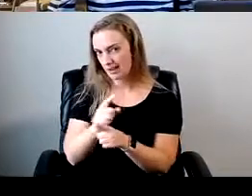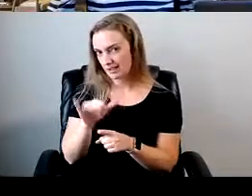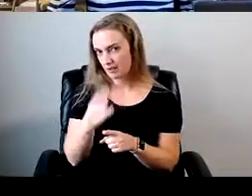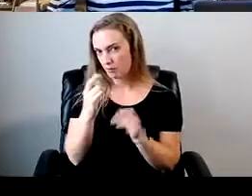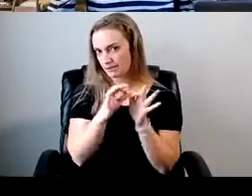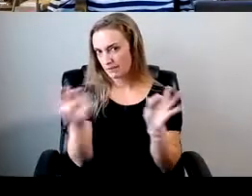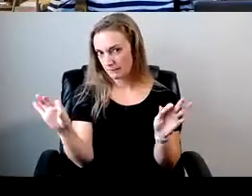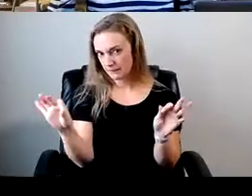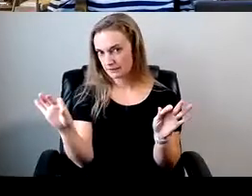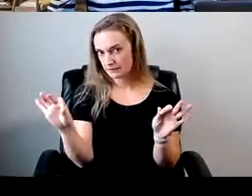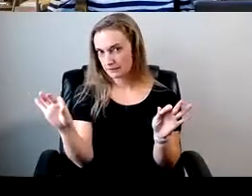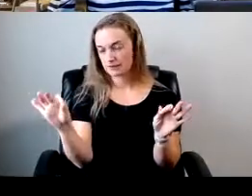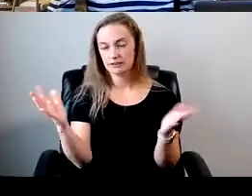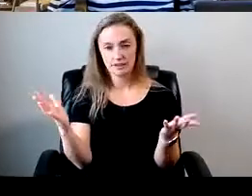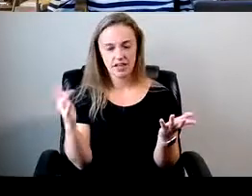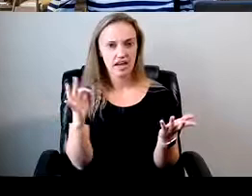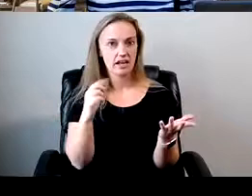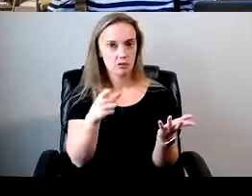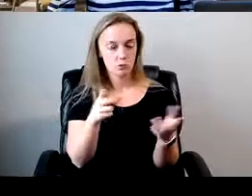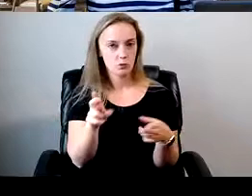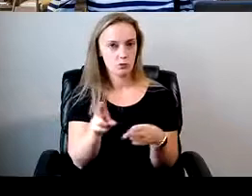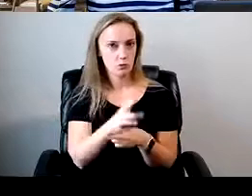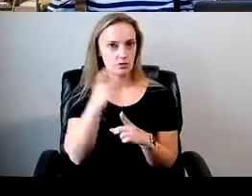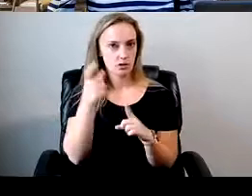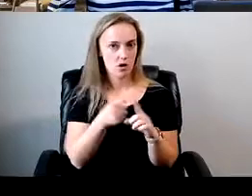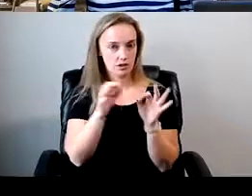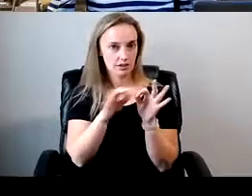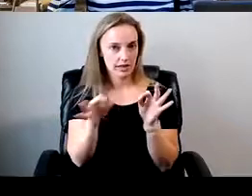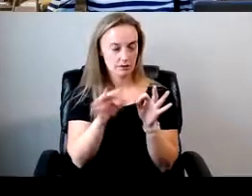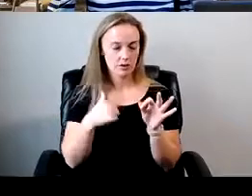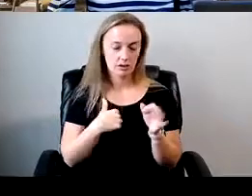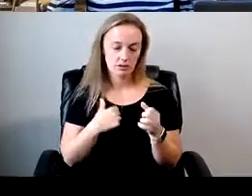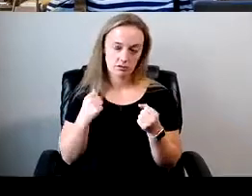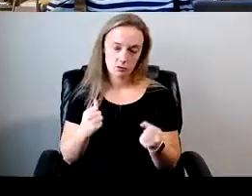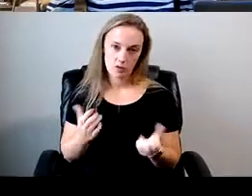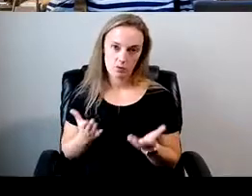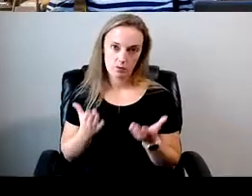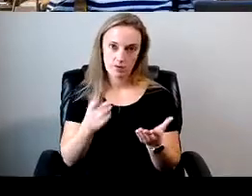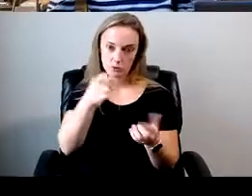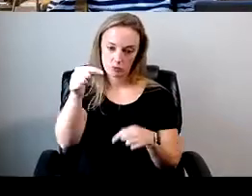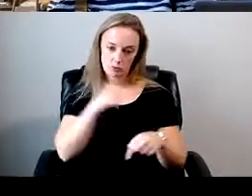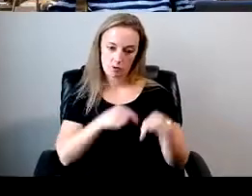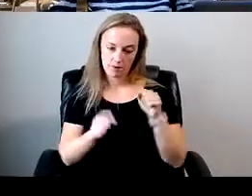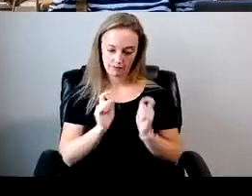And so if you are using auto captions, I would highly recommend that you go back and you correct those captions.